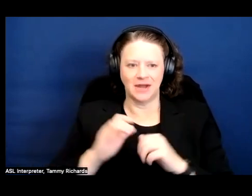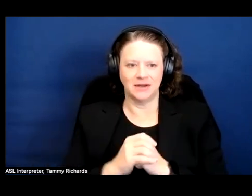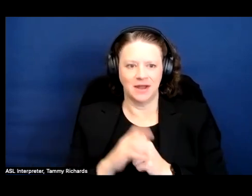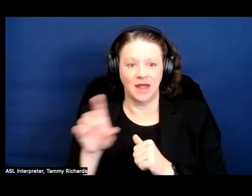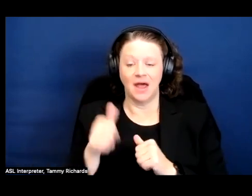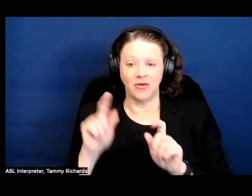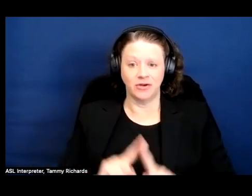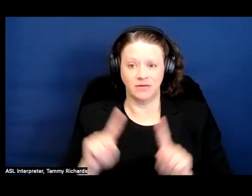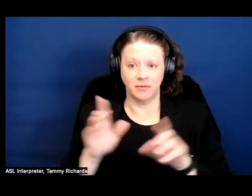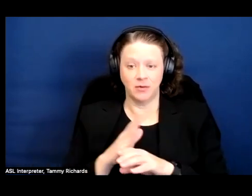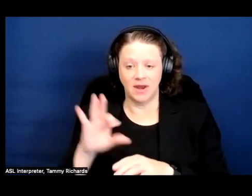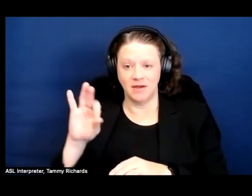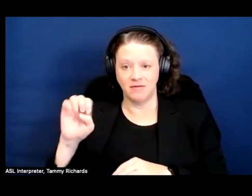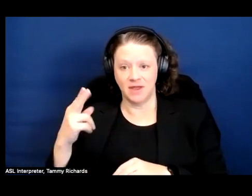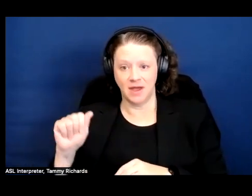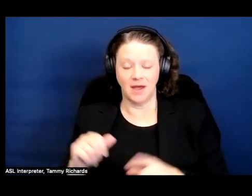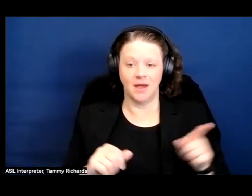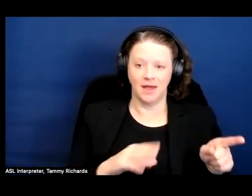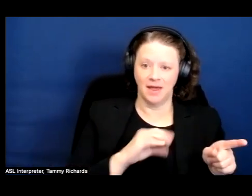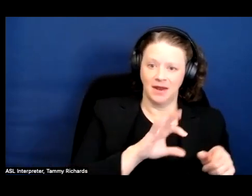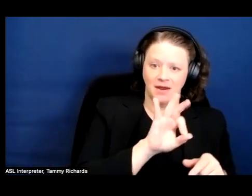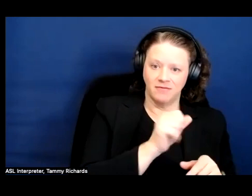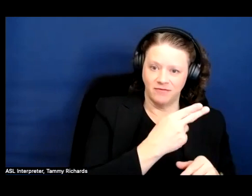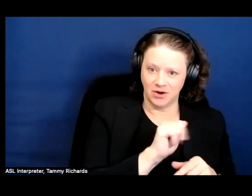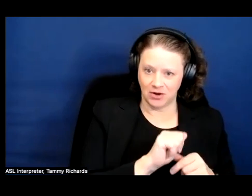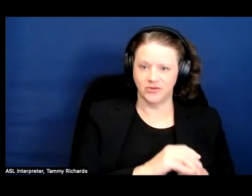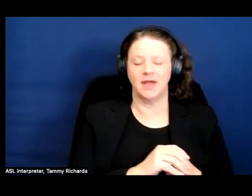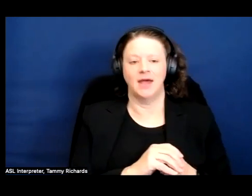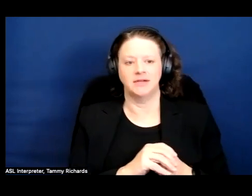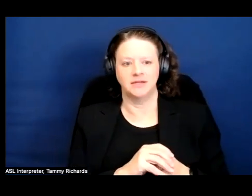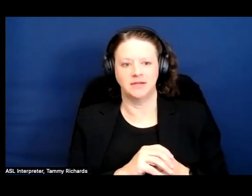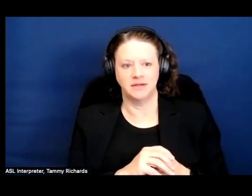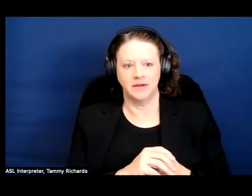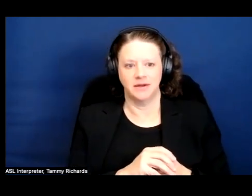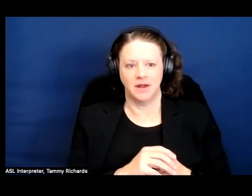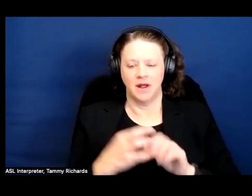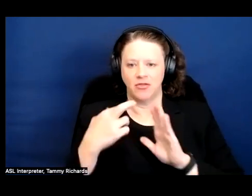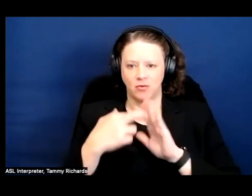maybe a person has income from disability, or unemployment or child support,